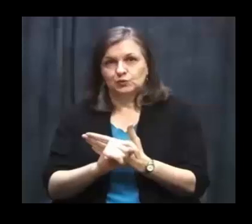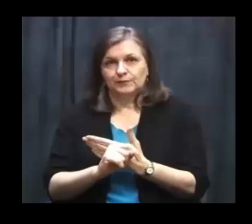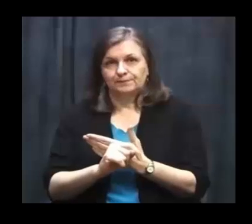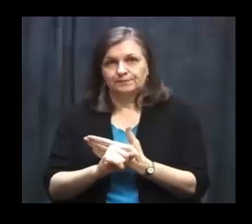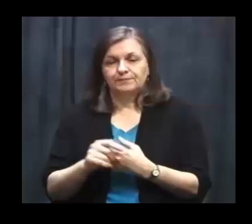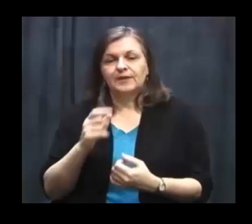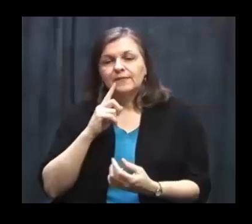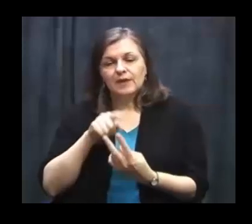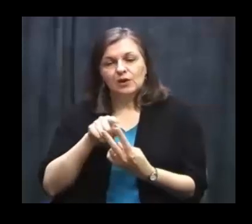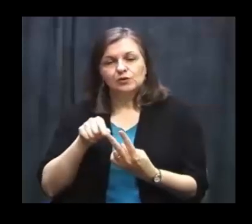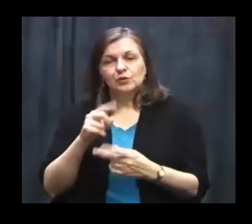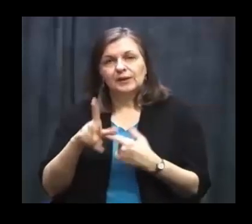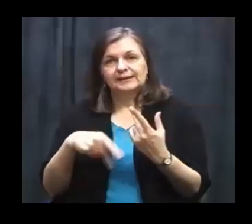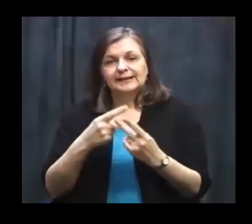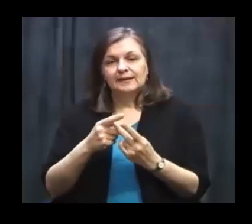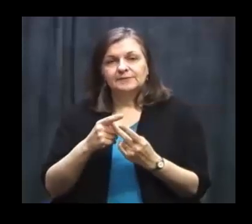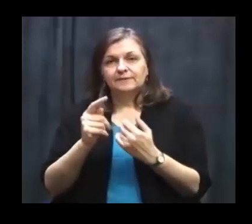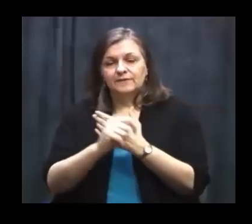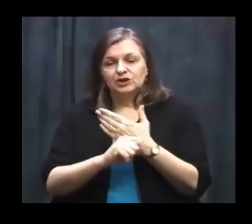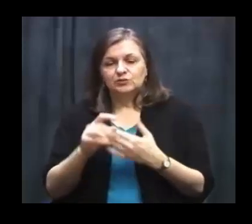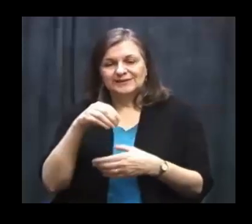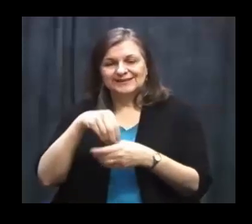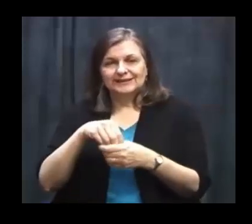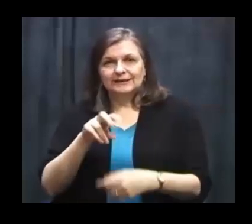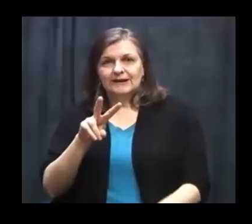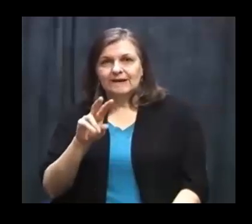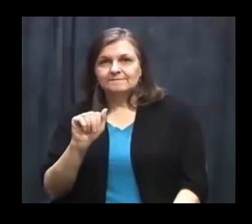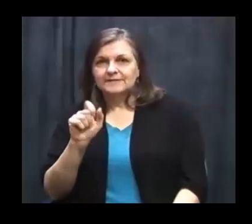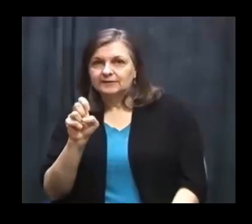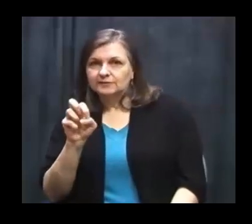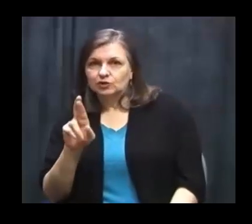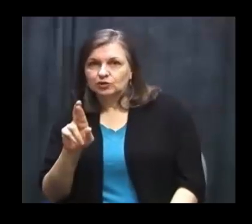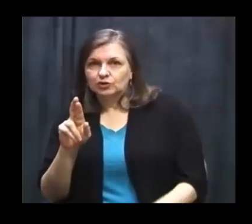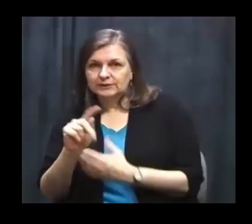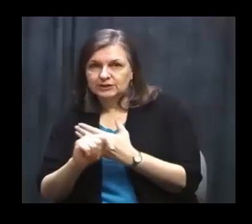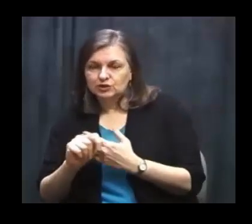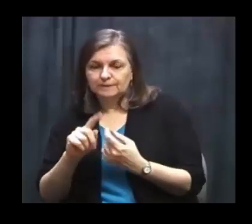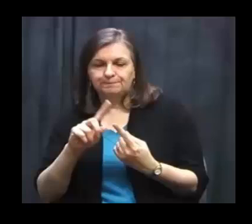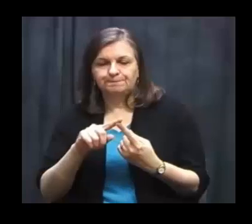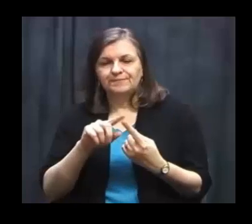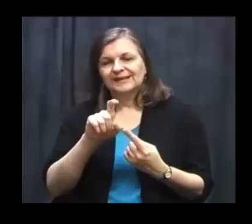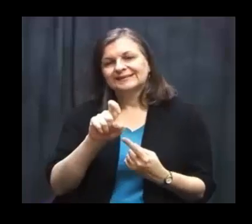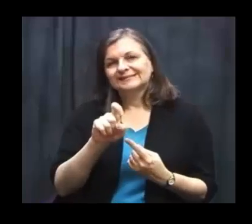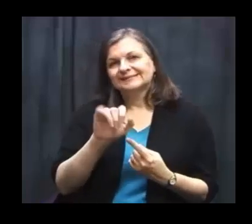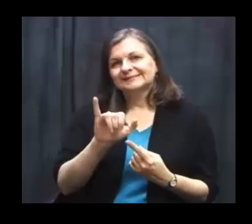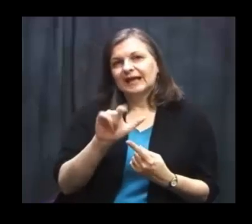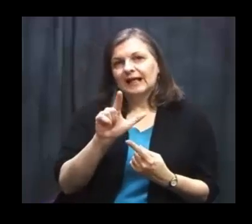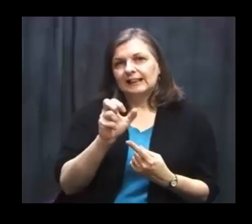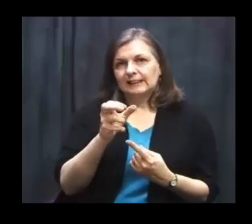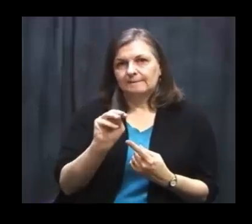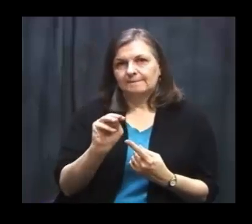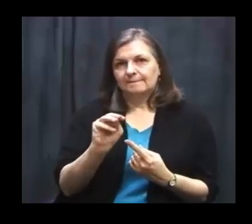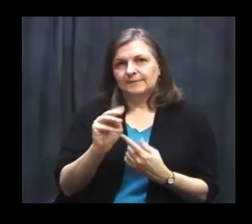so we have two types of tissues associated with vascular tissue xylem tissue